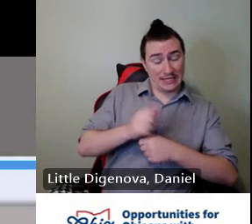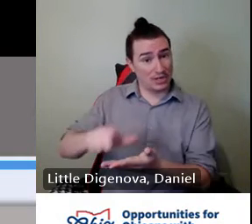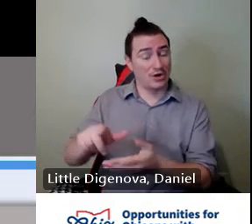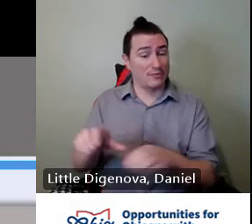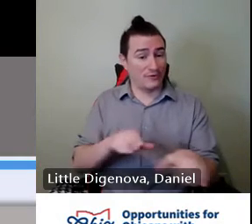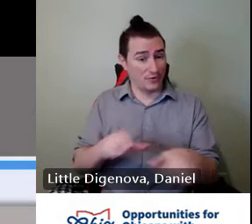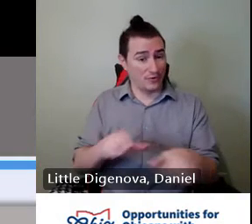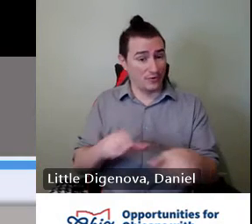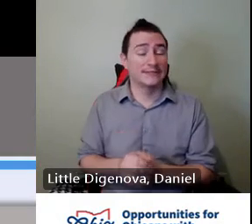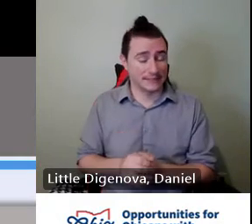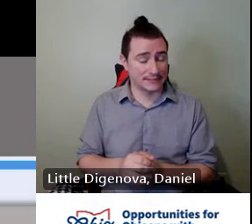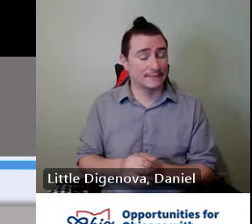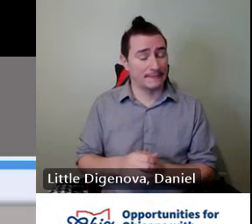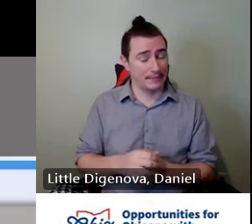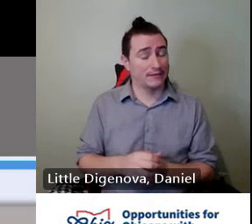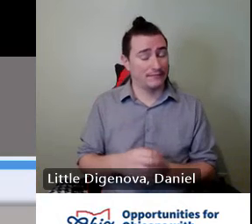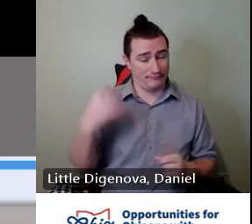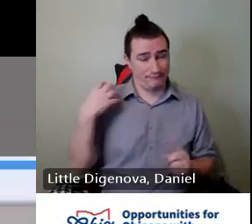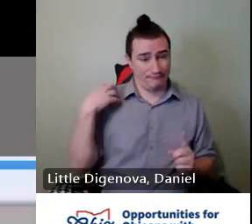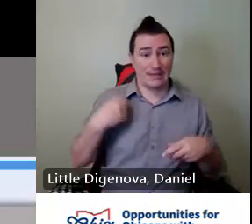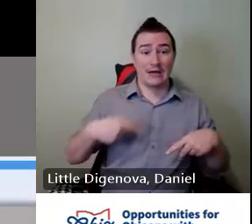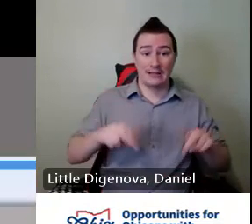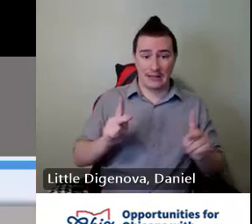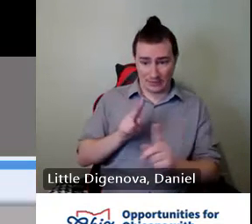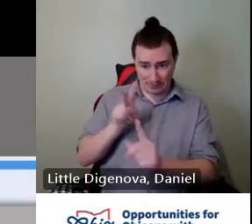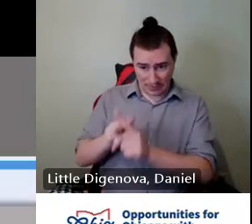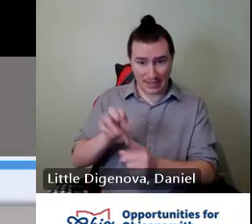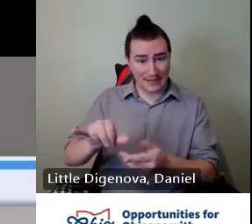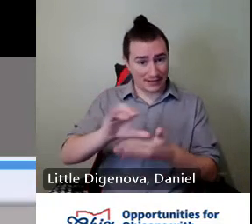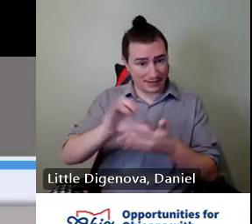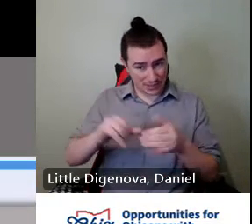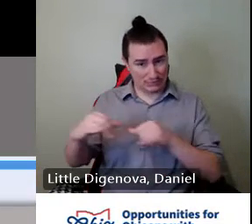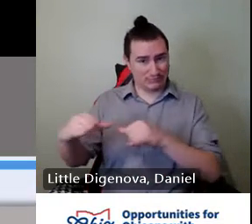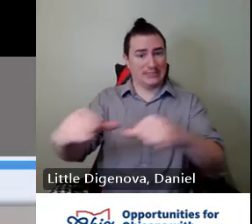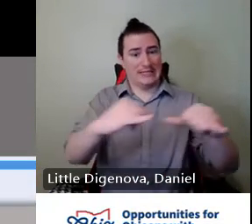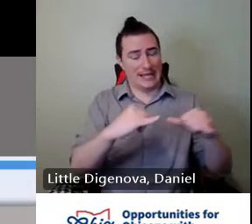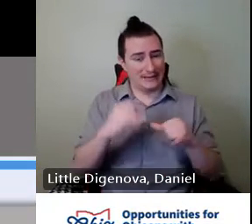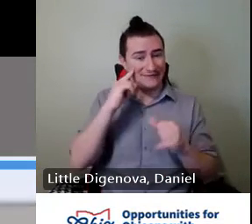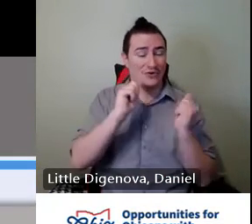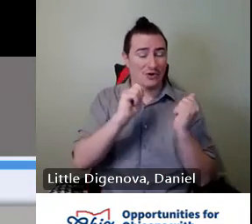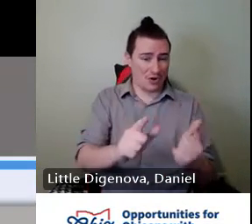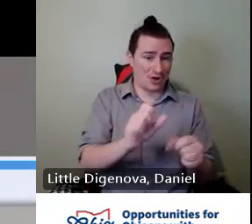consequences to all employees, including employees with disabilities with low performance.